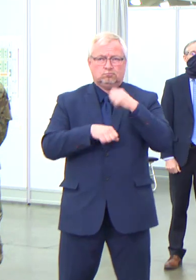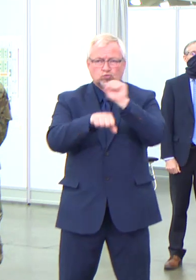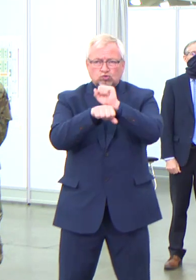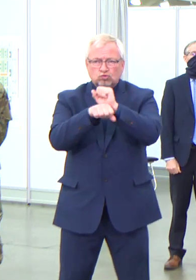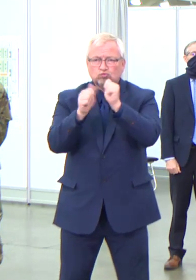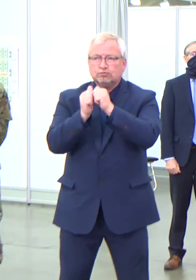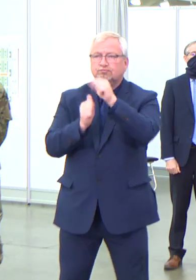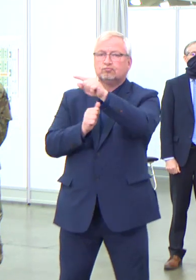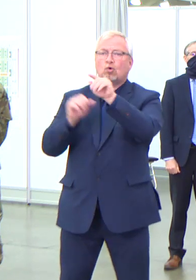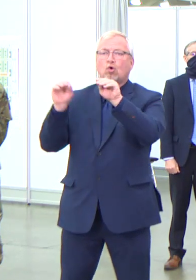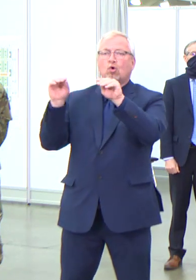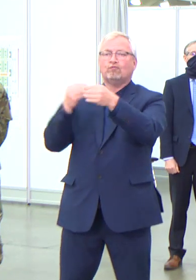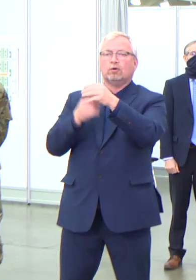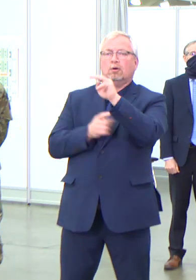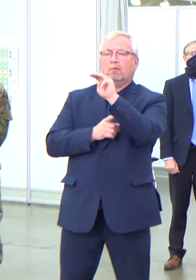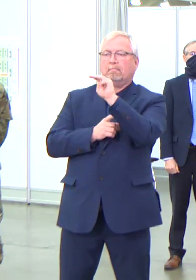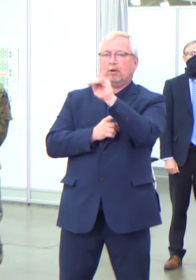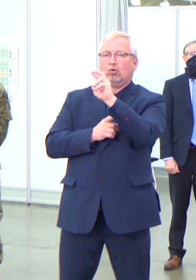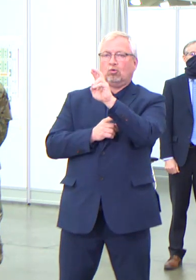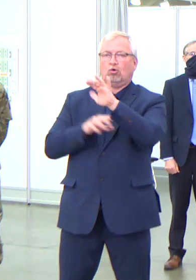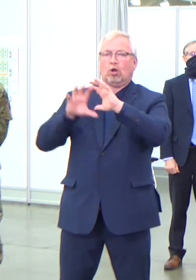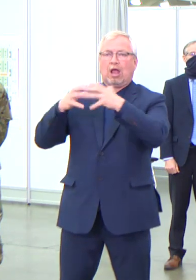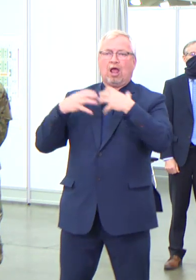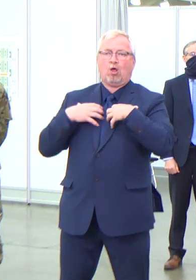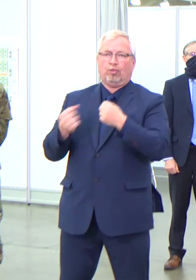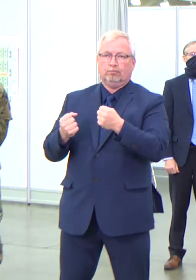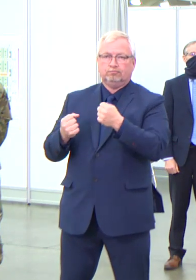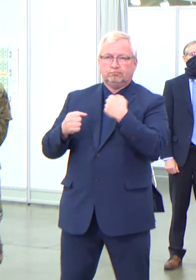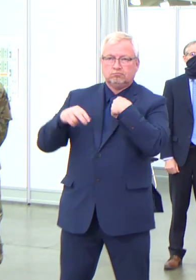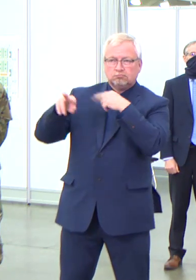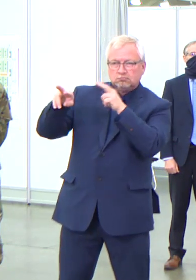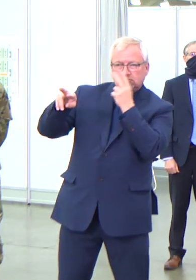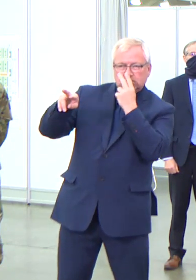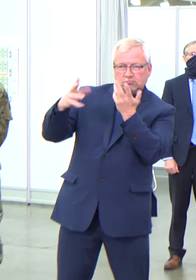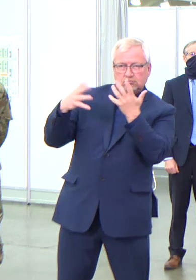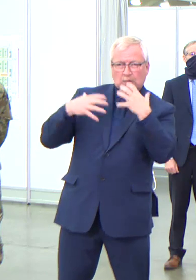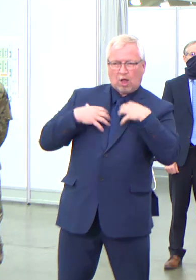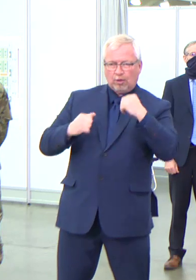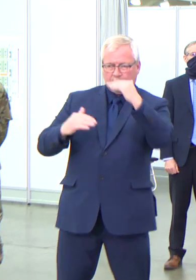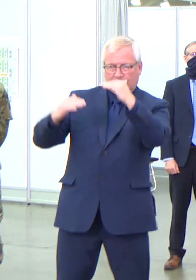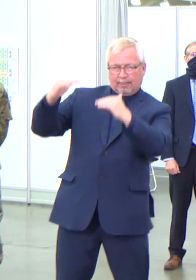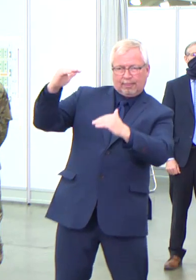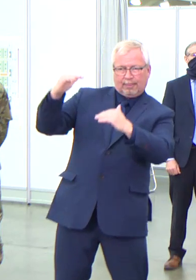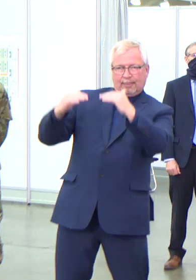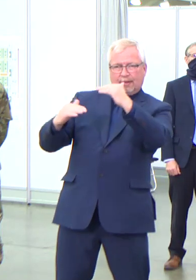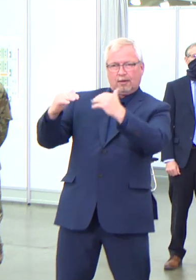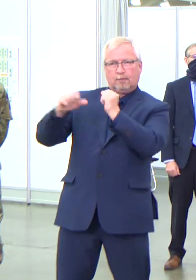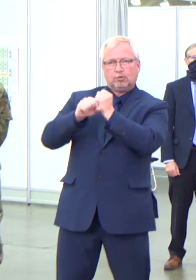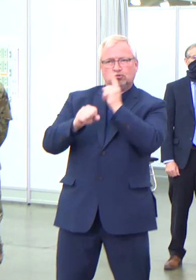minority health and health disparities to immediately take all actions necessary in order to